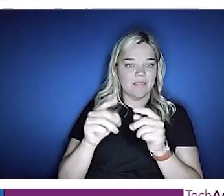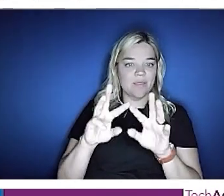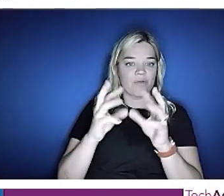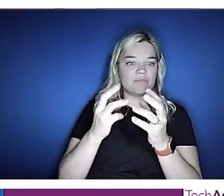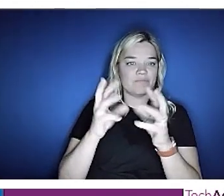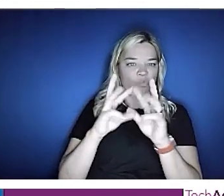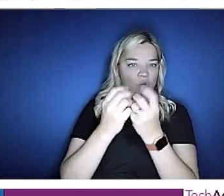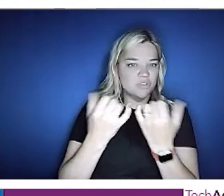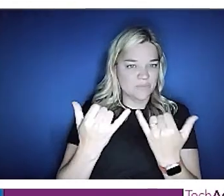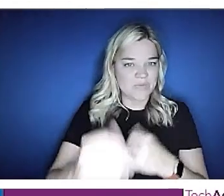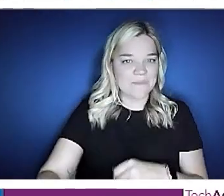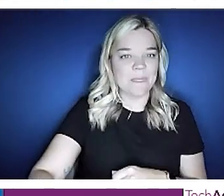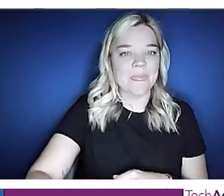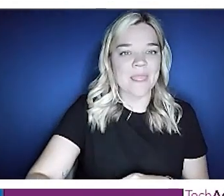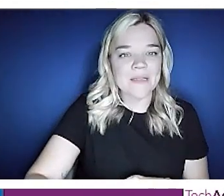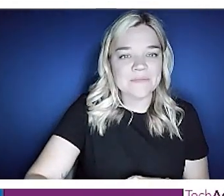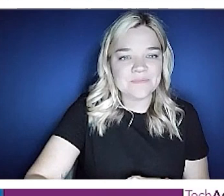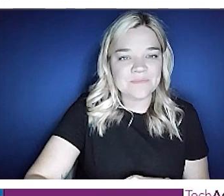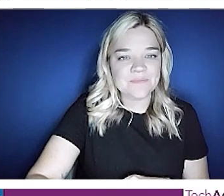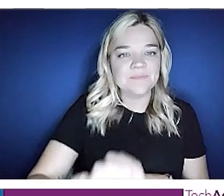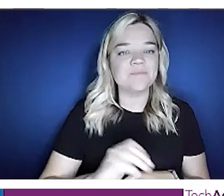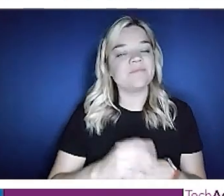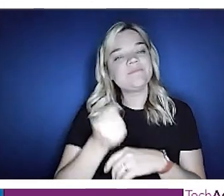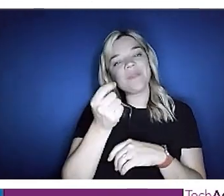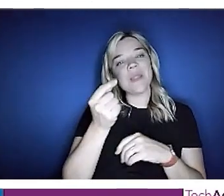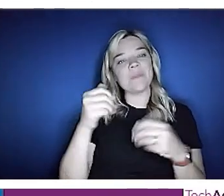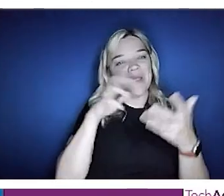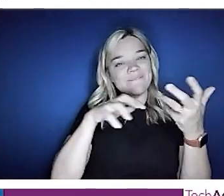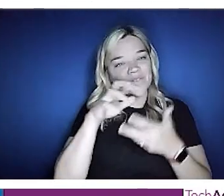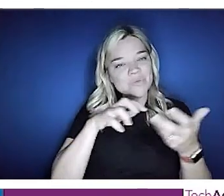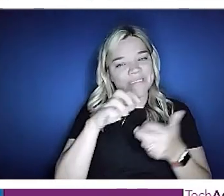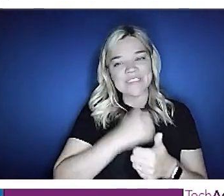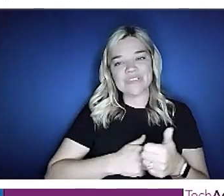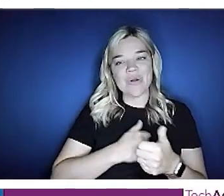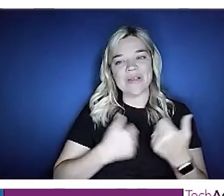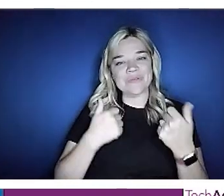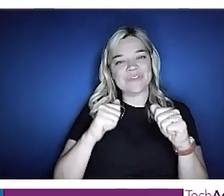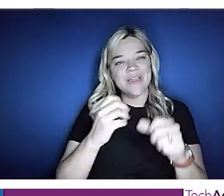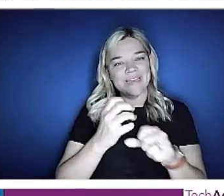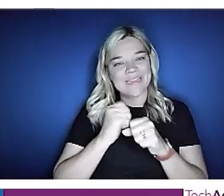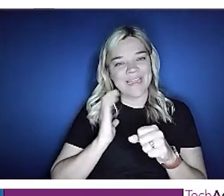So, two different things, a little confusing. Sorry about that. We'll try to get our communications